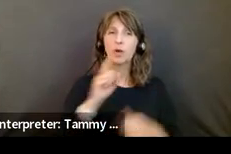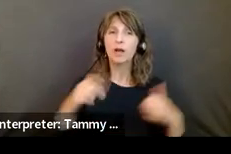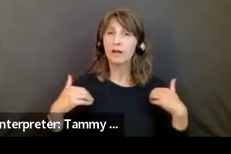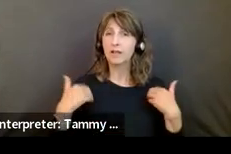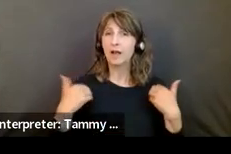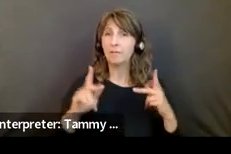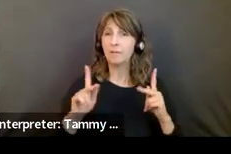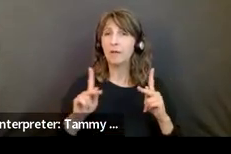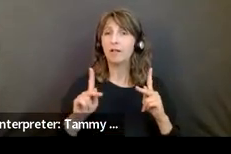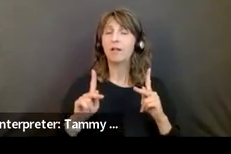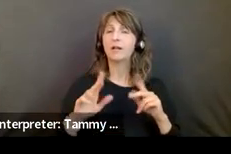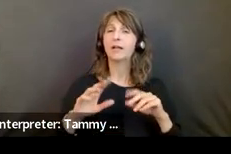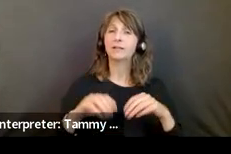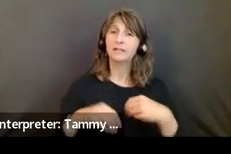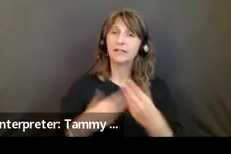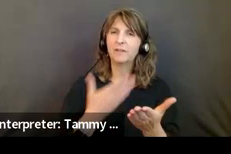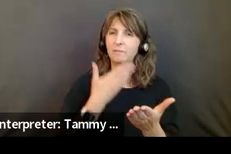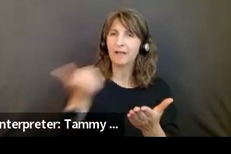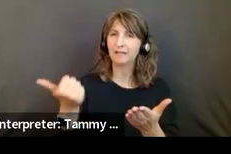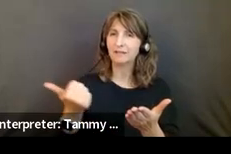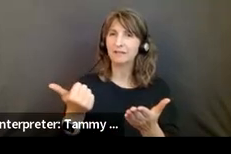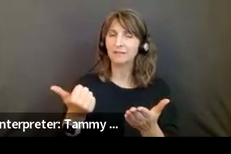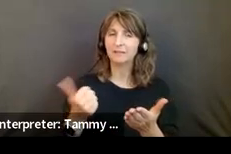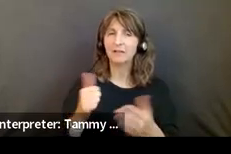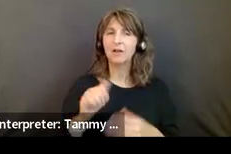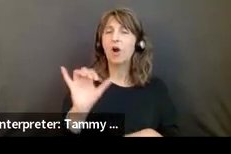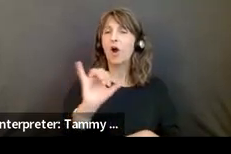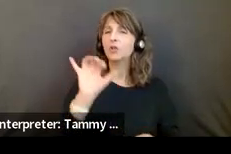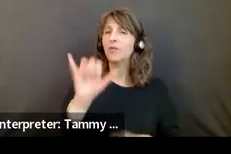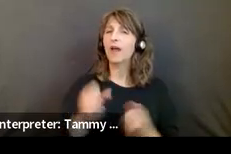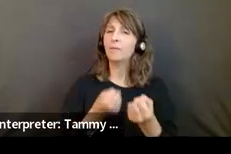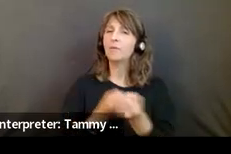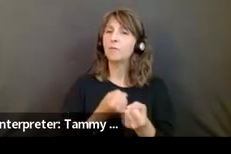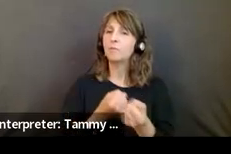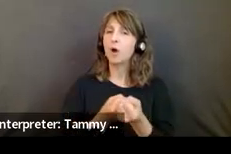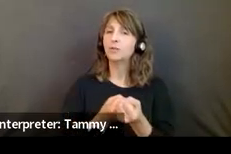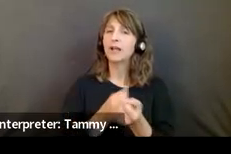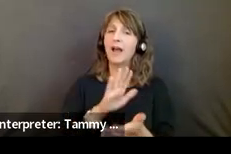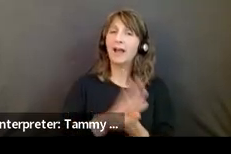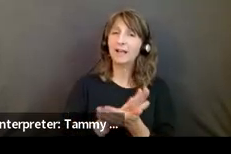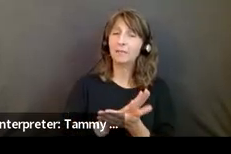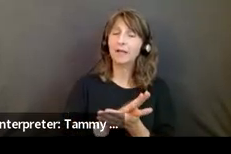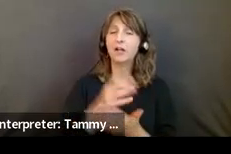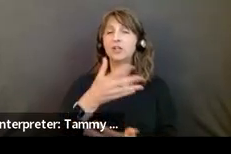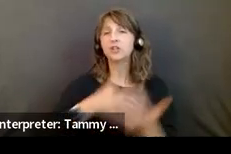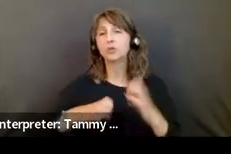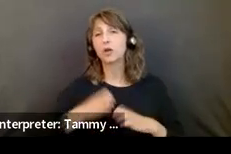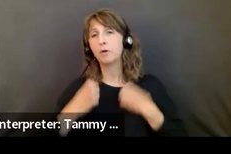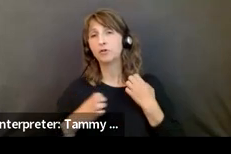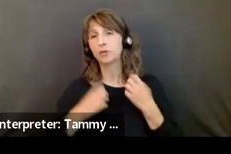But it also, promotes academic and social emotional success. And if we don't have.